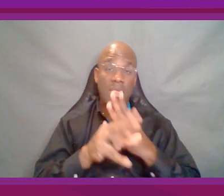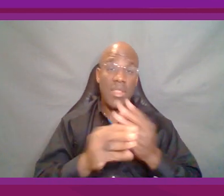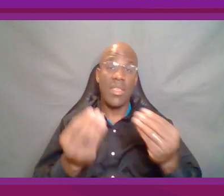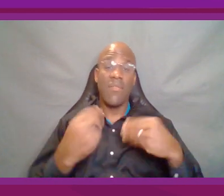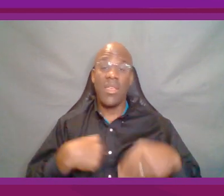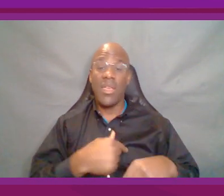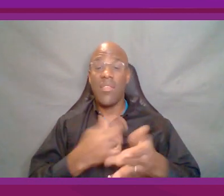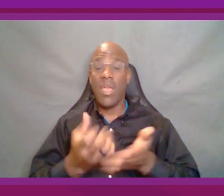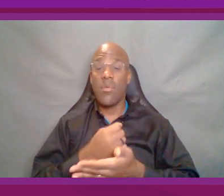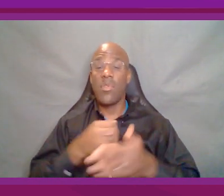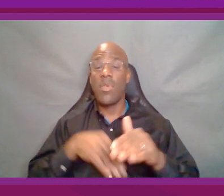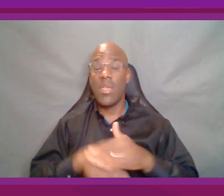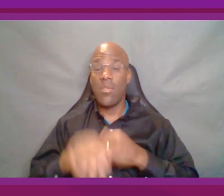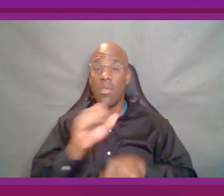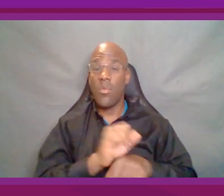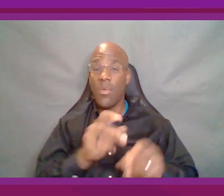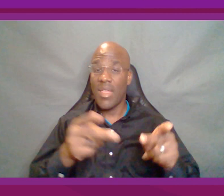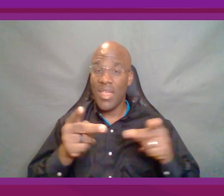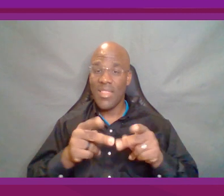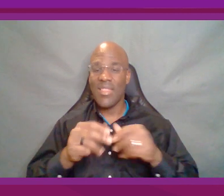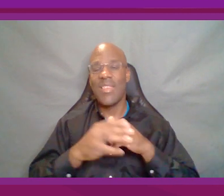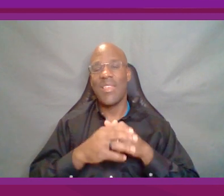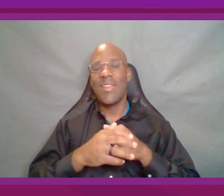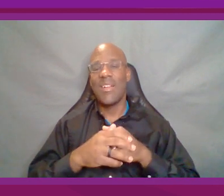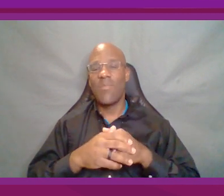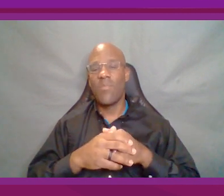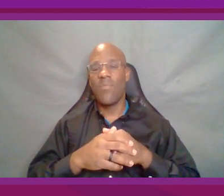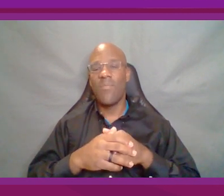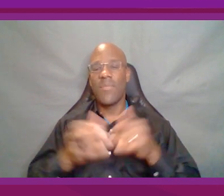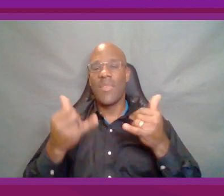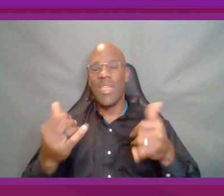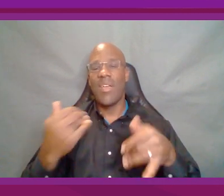in the workforce, now that I'm contributing to the success of the organization, now I have to